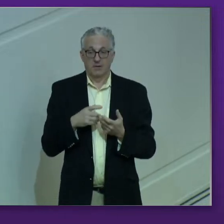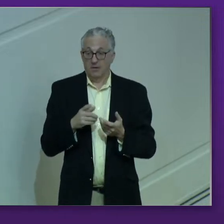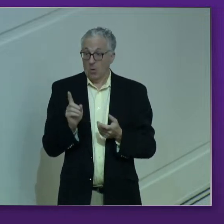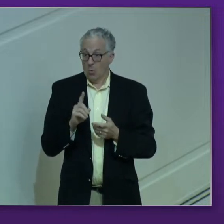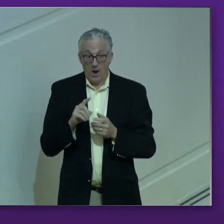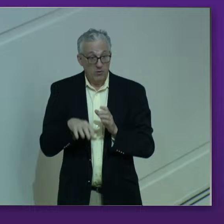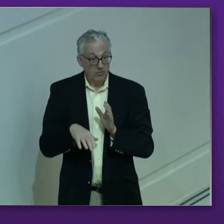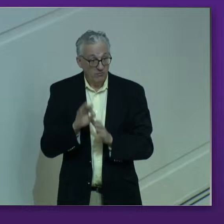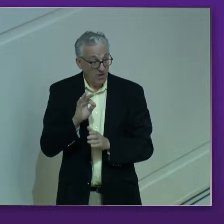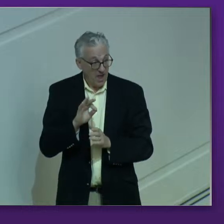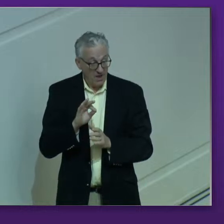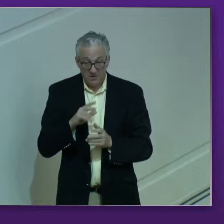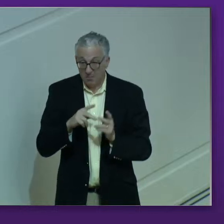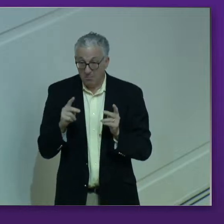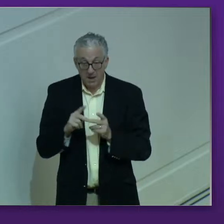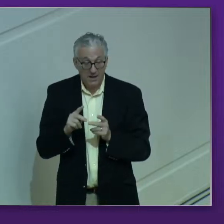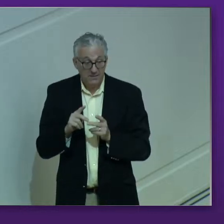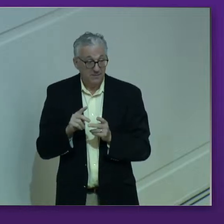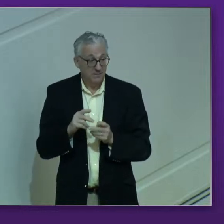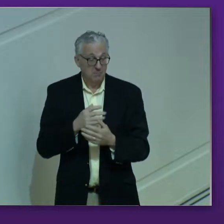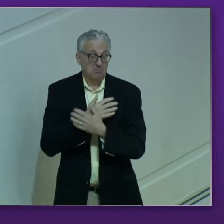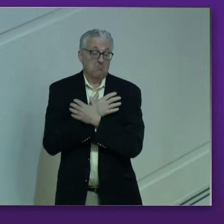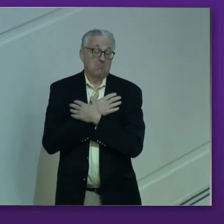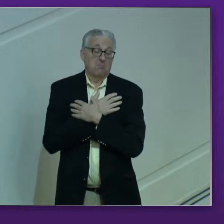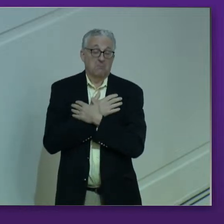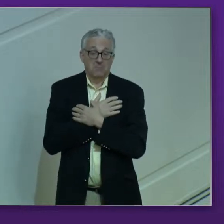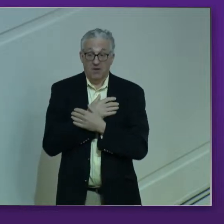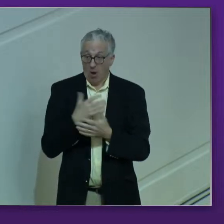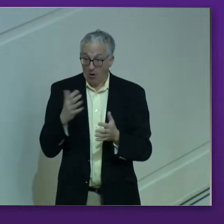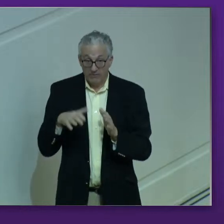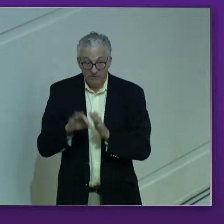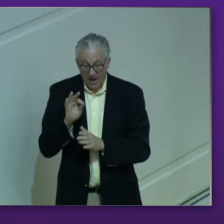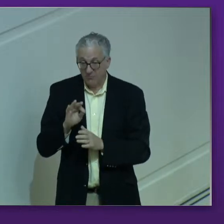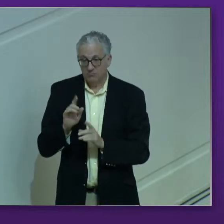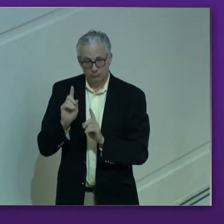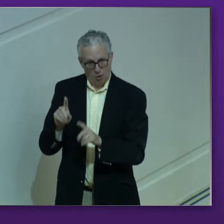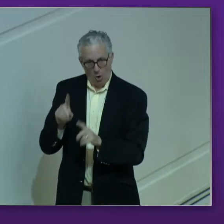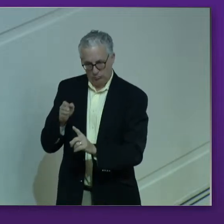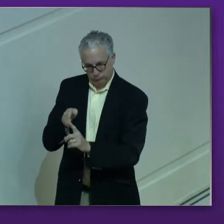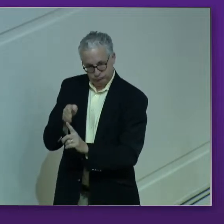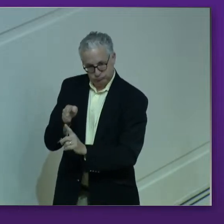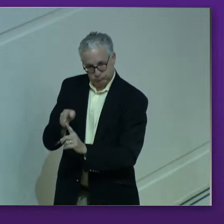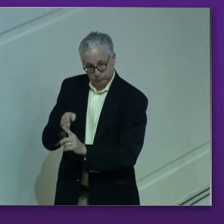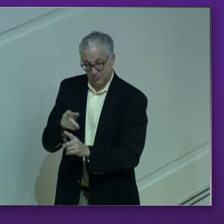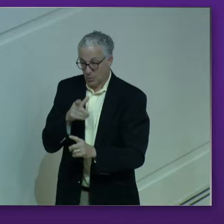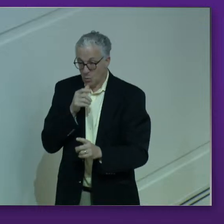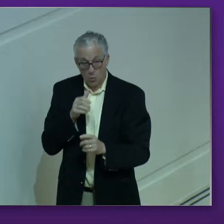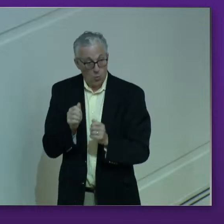DEDICATE SO MUCH OF YOURSELF. I HOPE YOU HAVE A WONDERFUL SUMMER AS ALWAYS YOU'VE HEARD